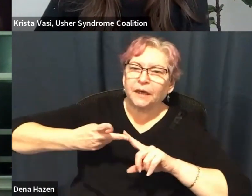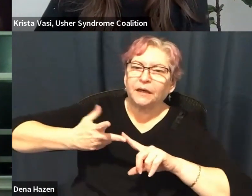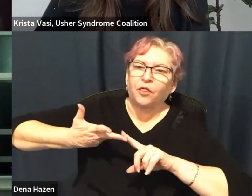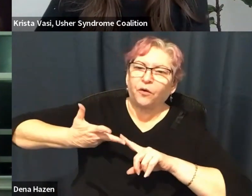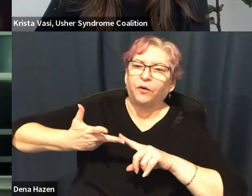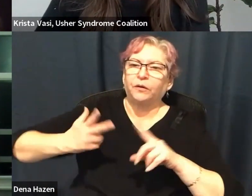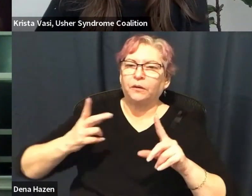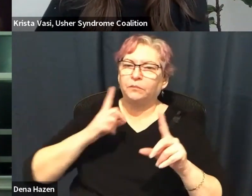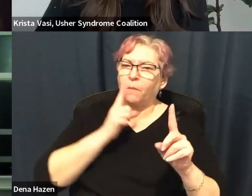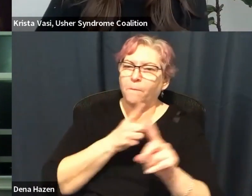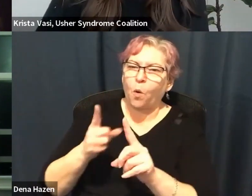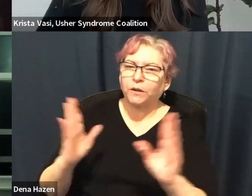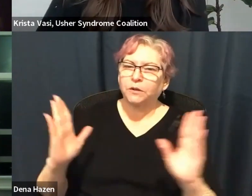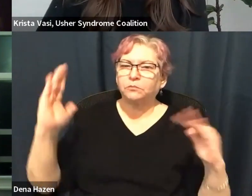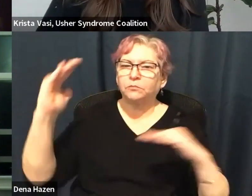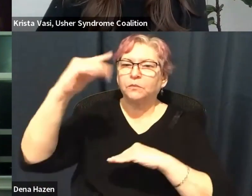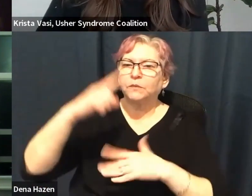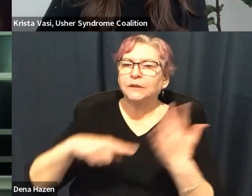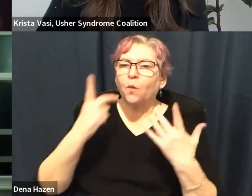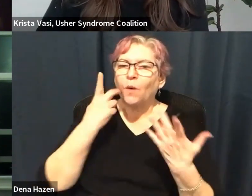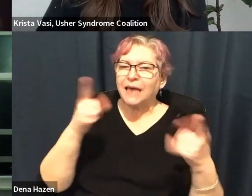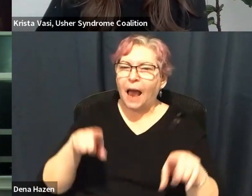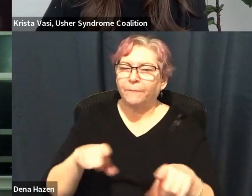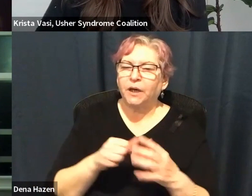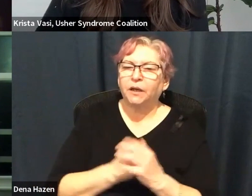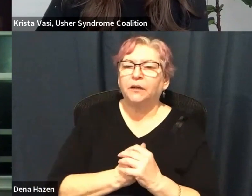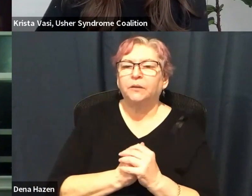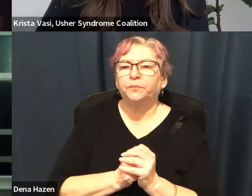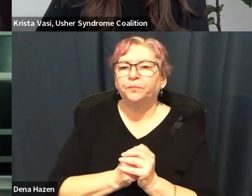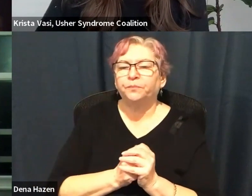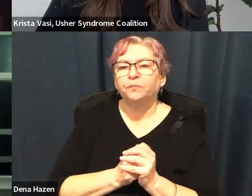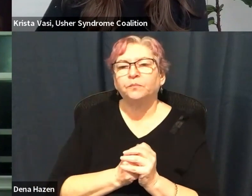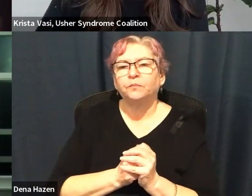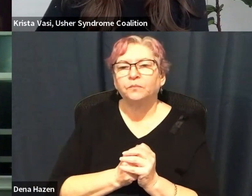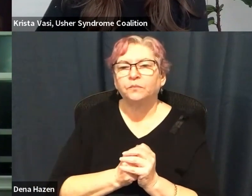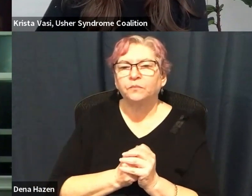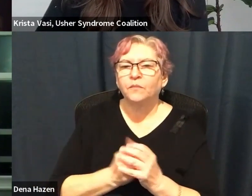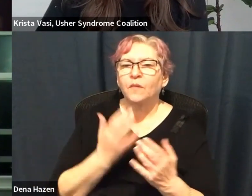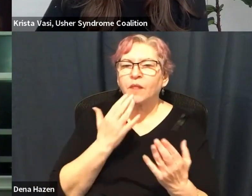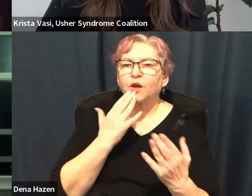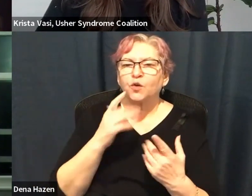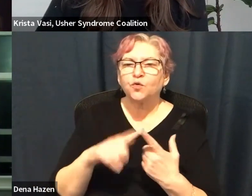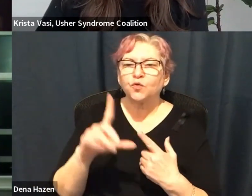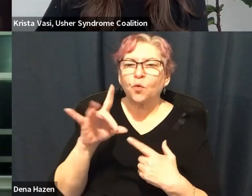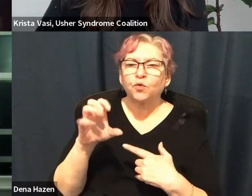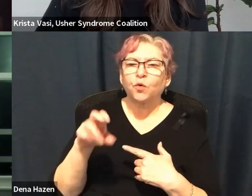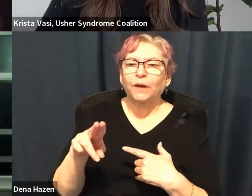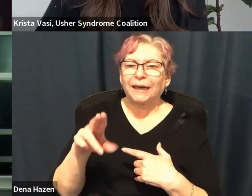to to find out what's going on. Thank you, Doreen, it's Andy speaking here.